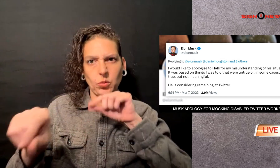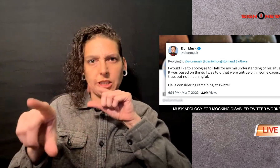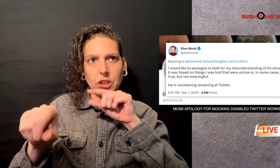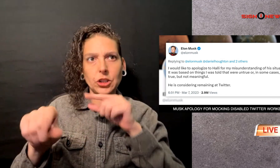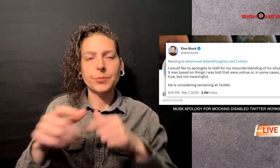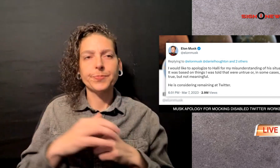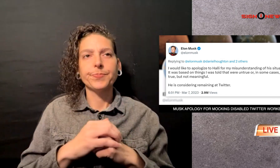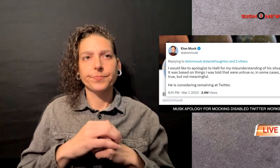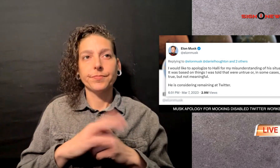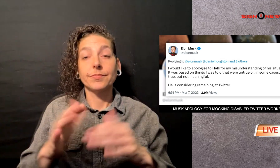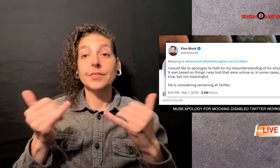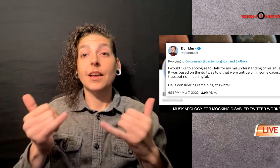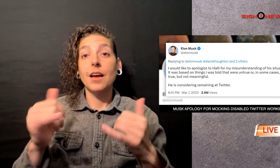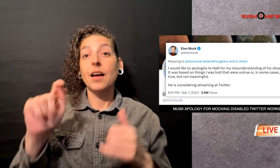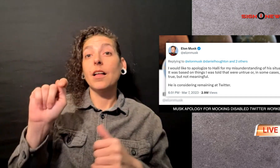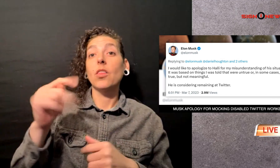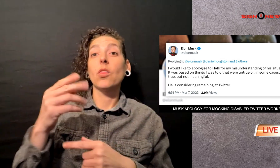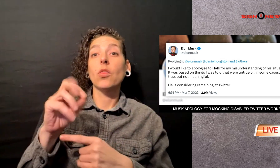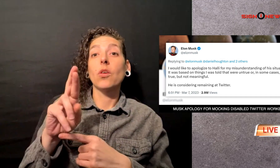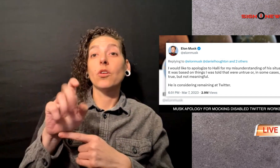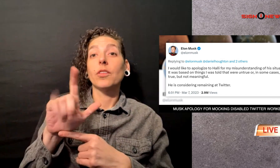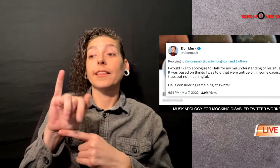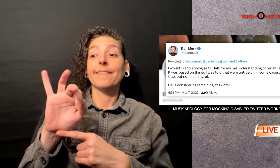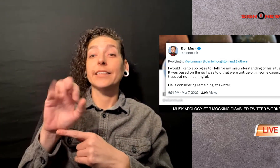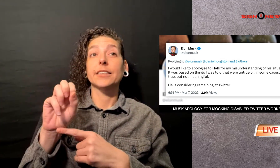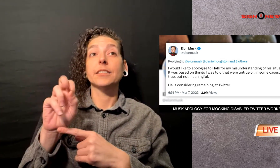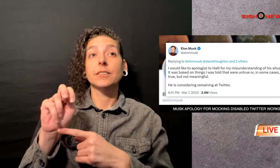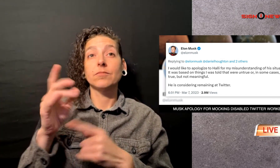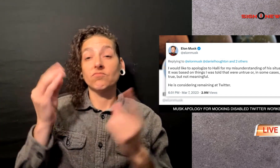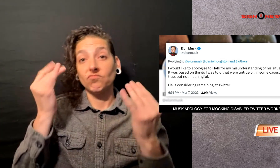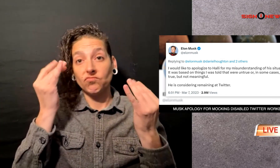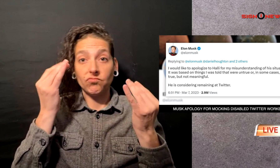now Thorleifsson is considering whether he will remain at Twitter